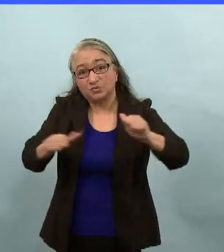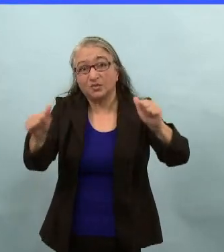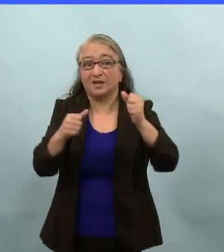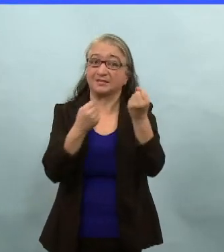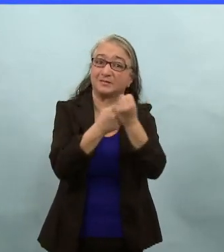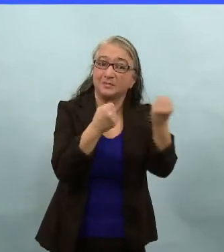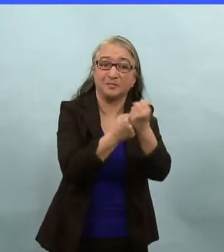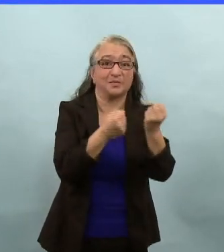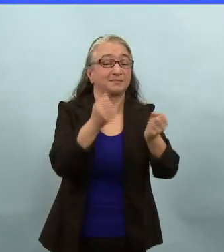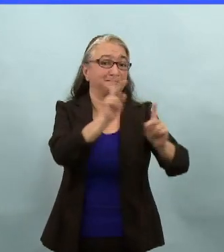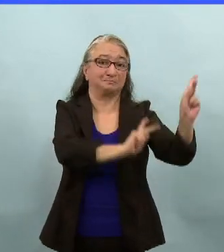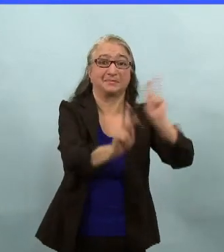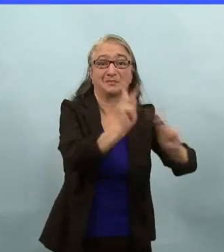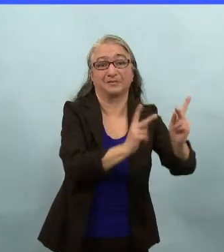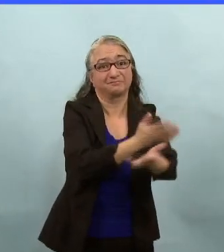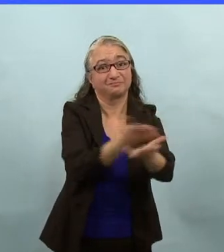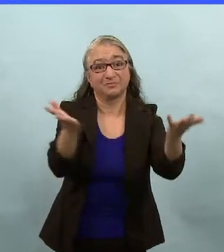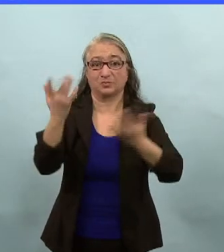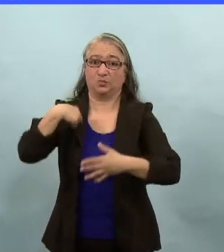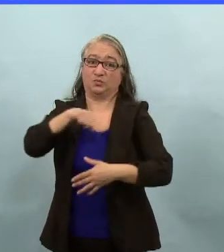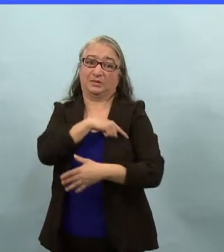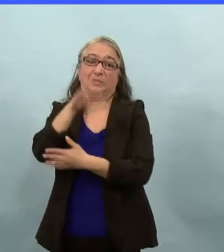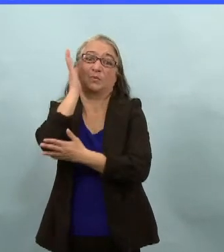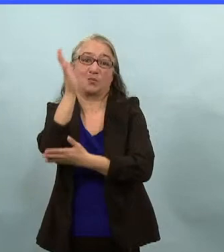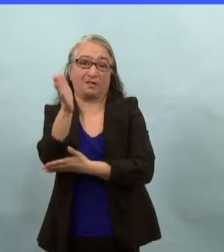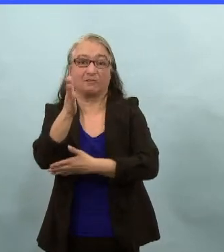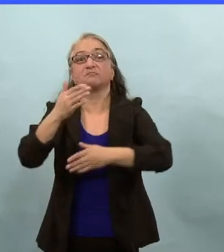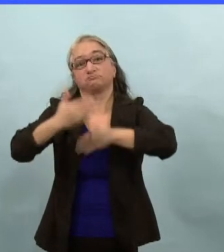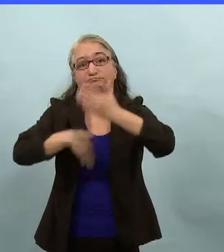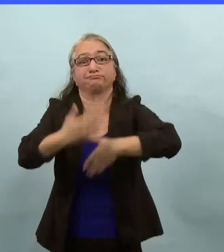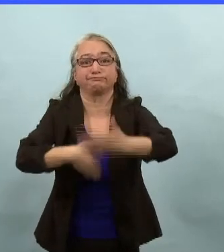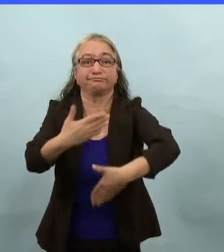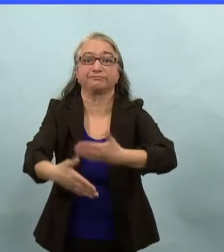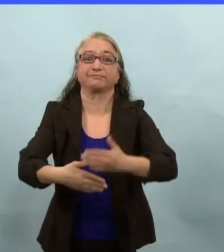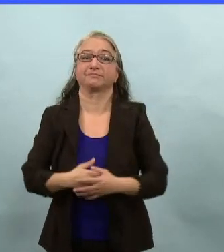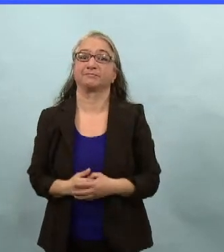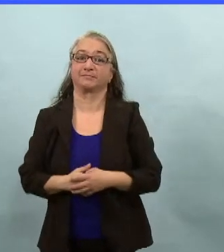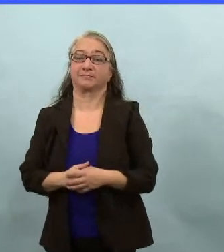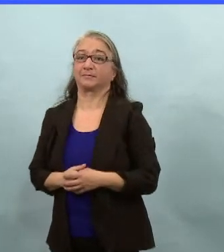this together that doesn't really answer my question should manitobans expect that they